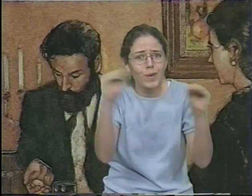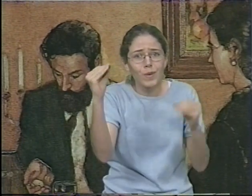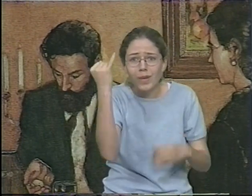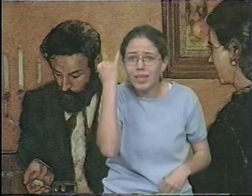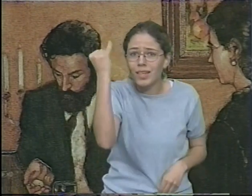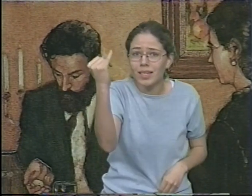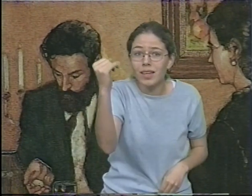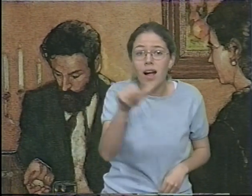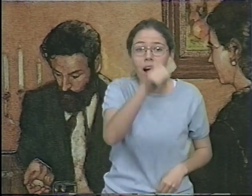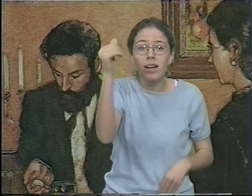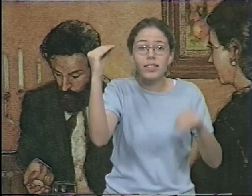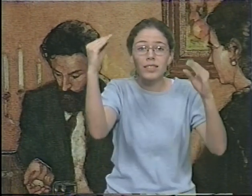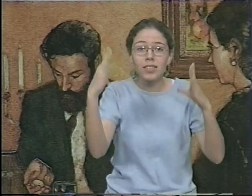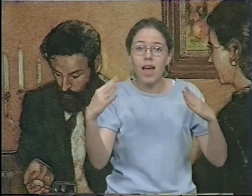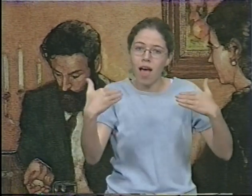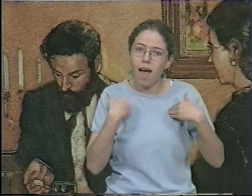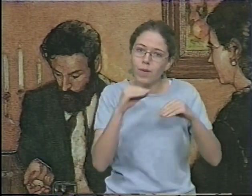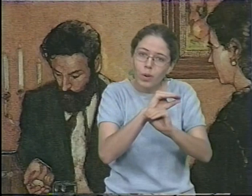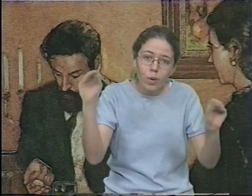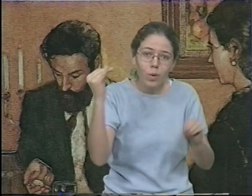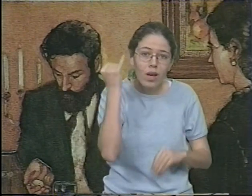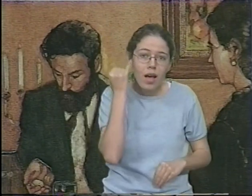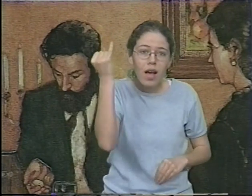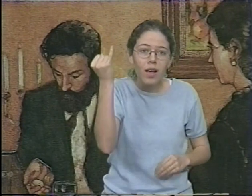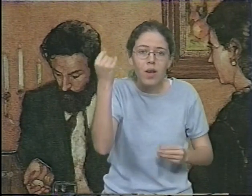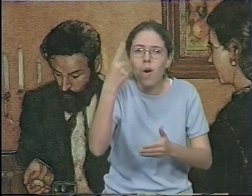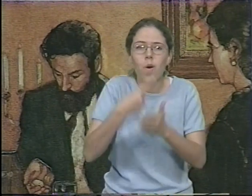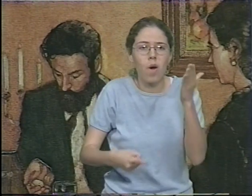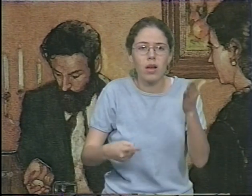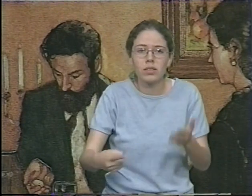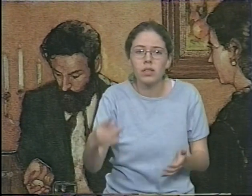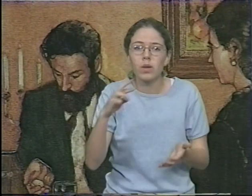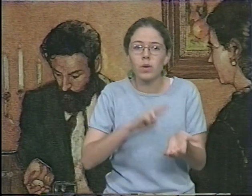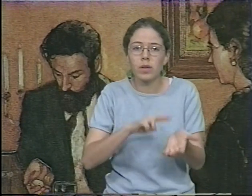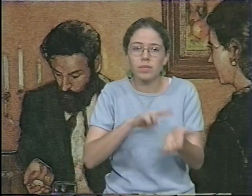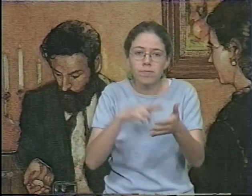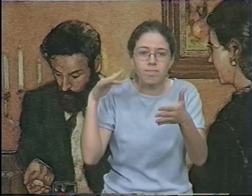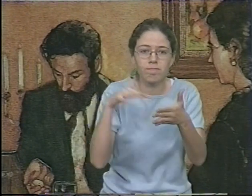Bertha had no idea. His students had no clue. The other professors had no inkling